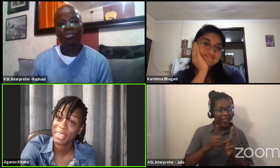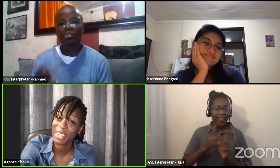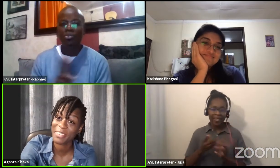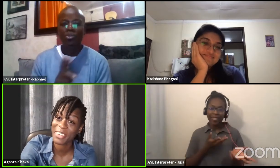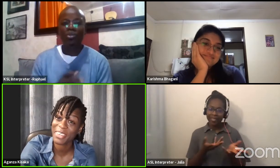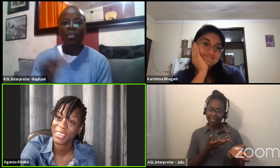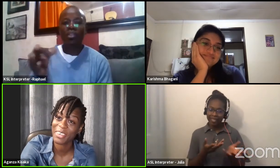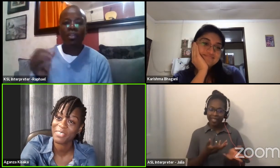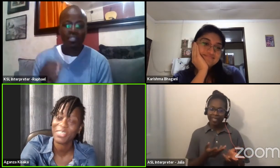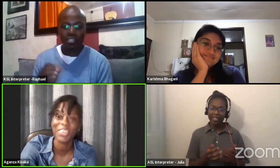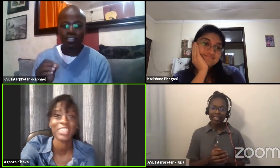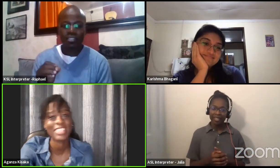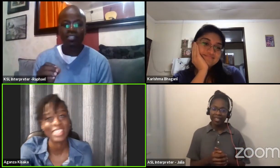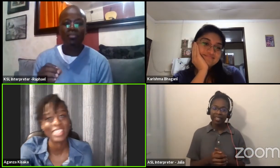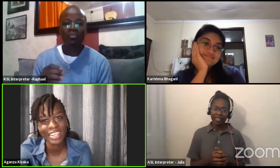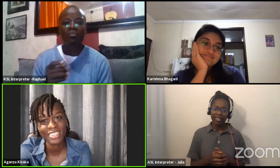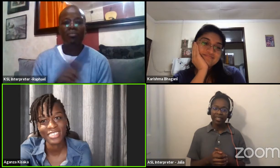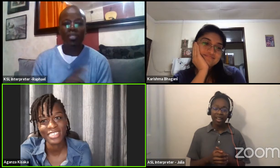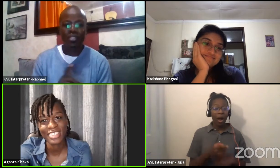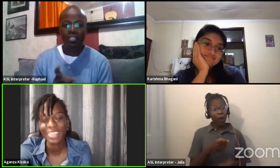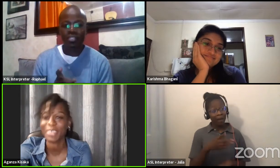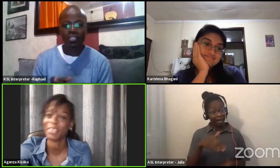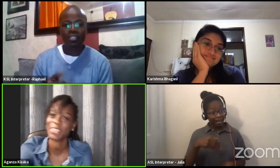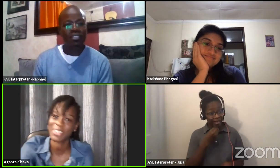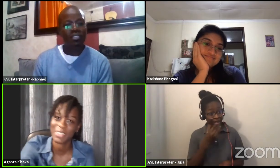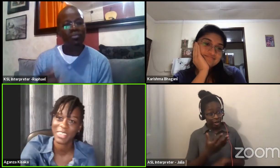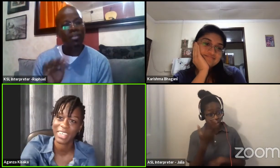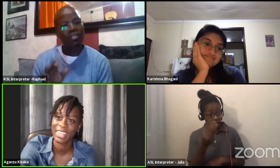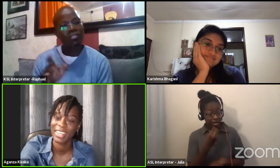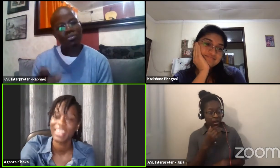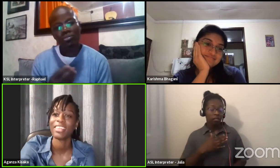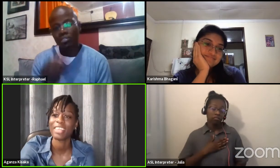Or did the border throw you off? Or you didn't eat lunch today, oh sorry